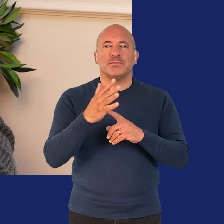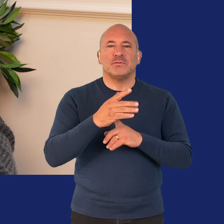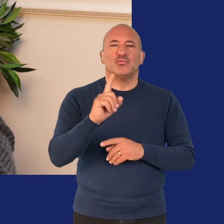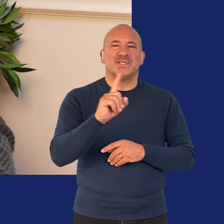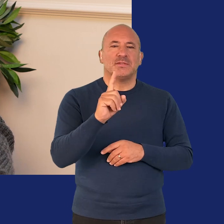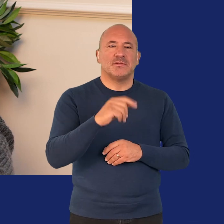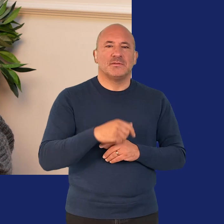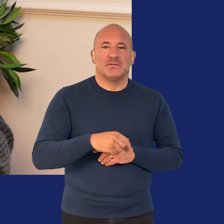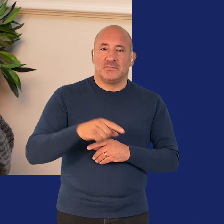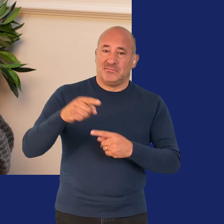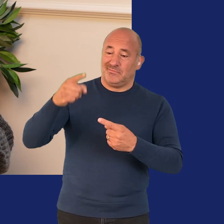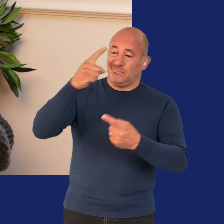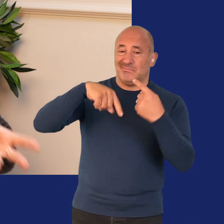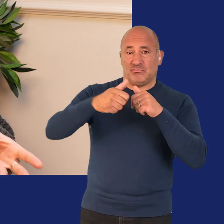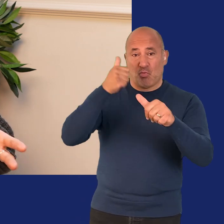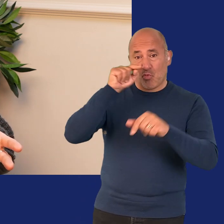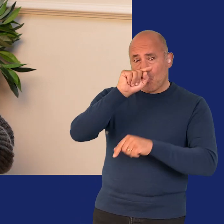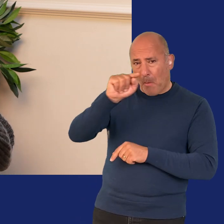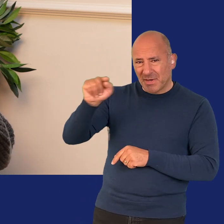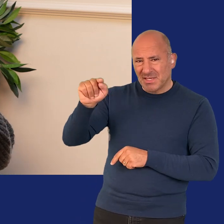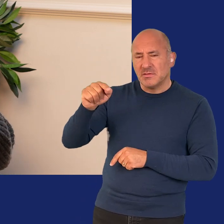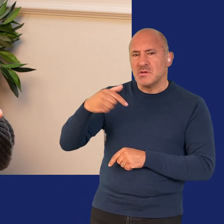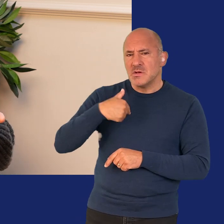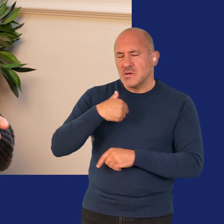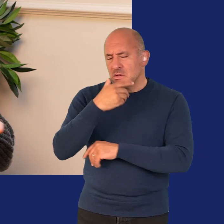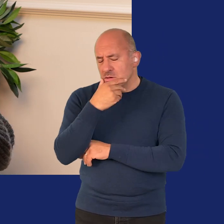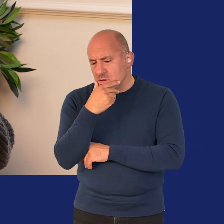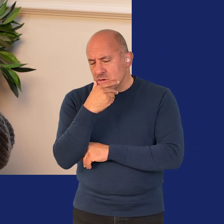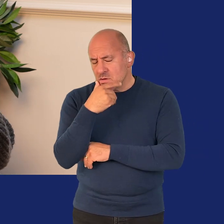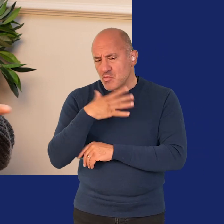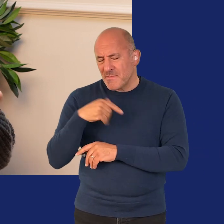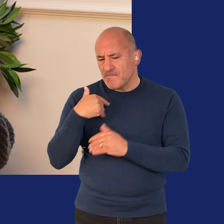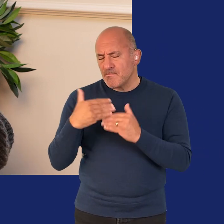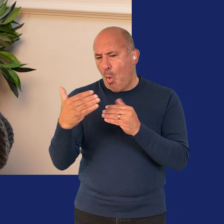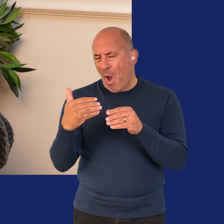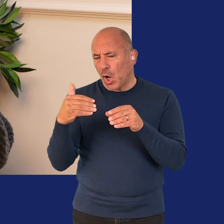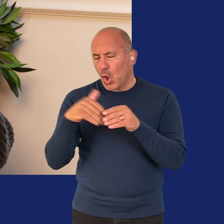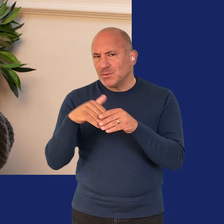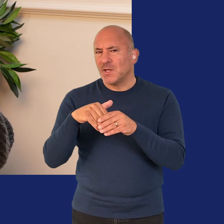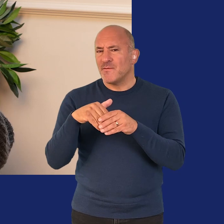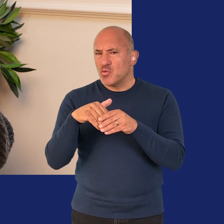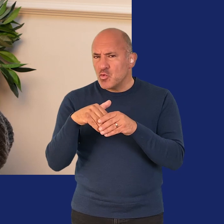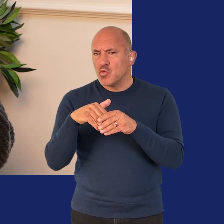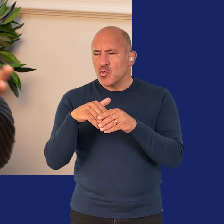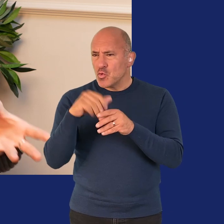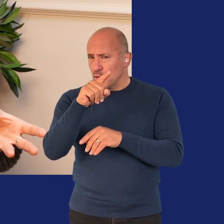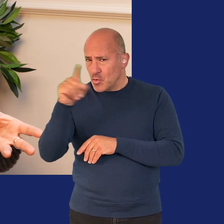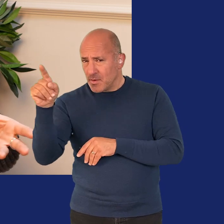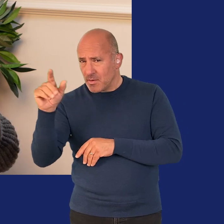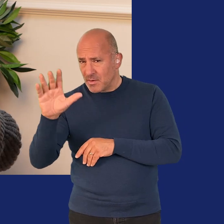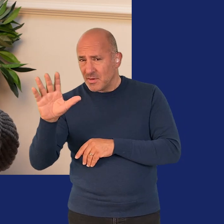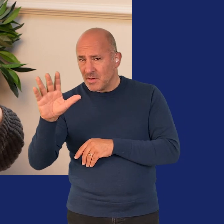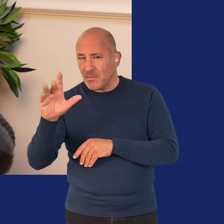Where I think it's important for, for not, not only other companies that are